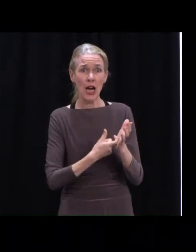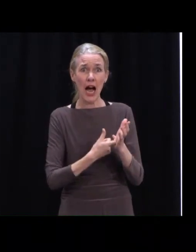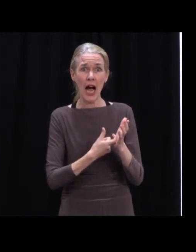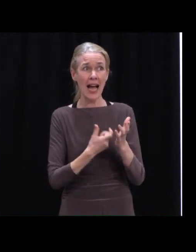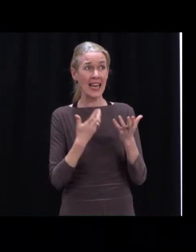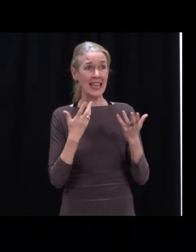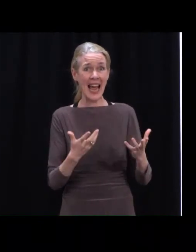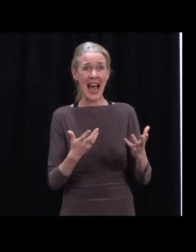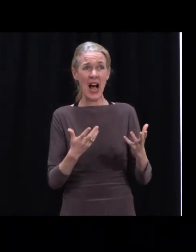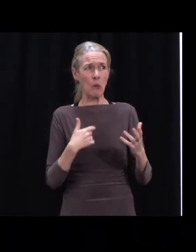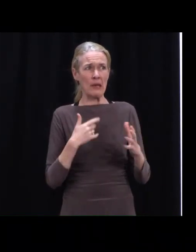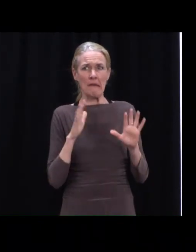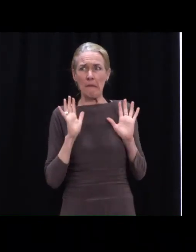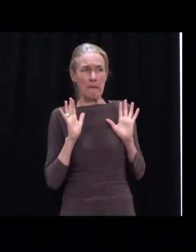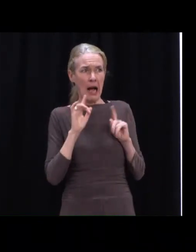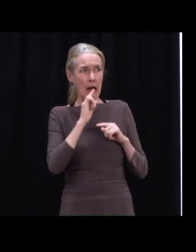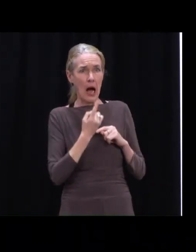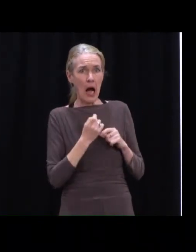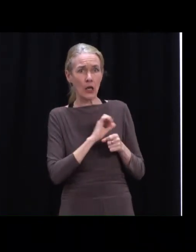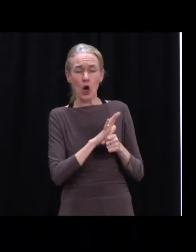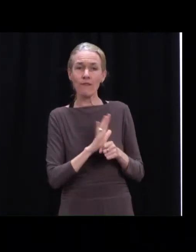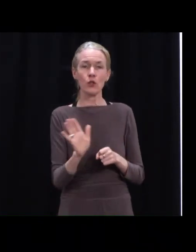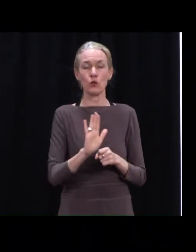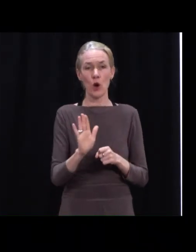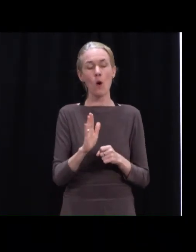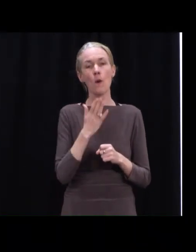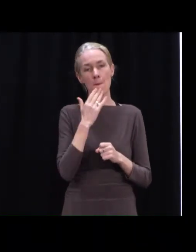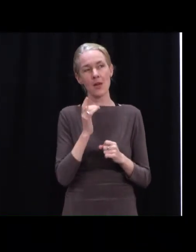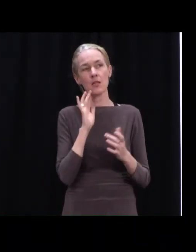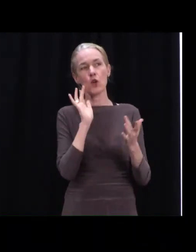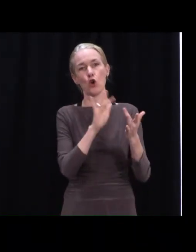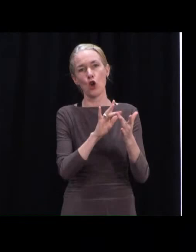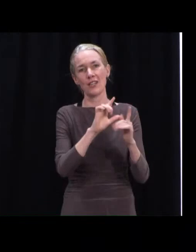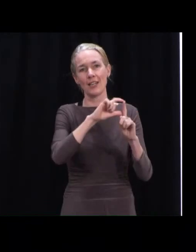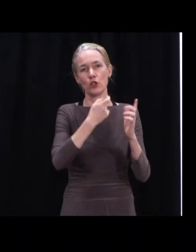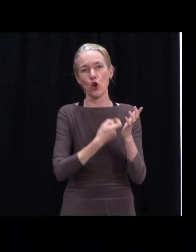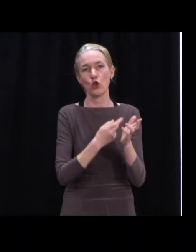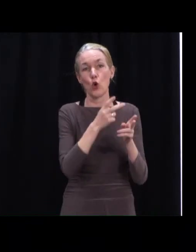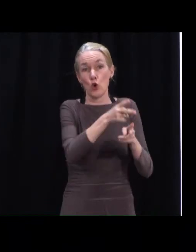healthcare that it is weren't